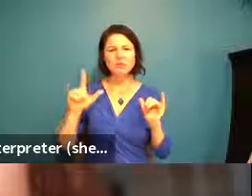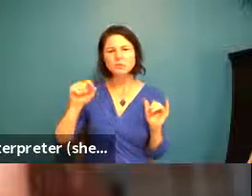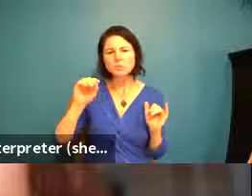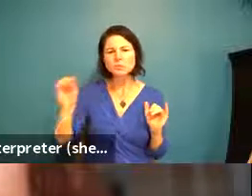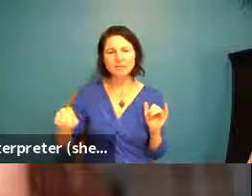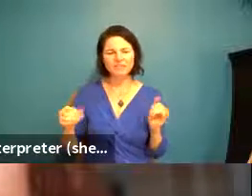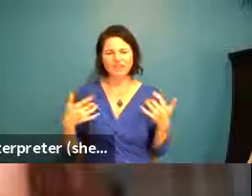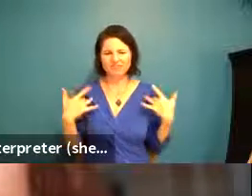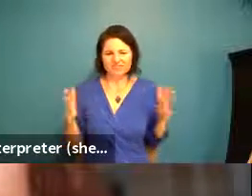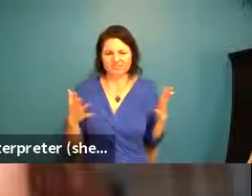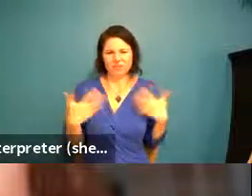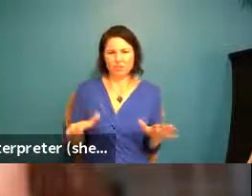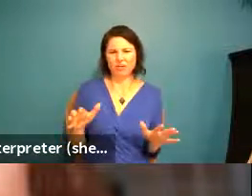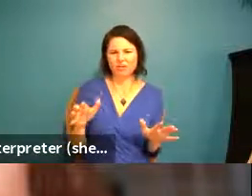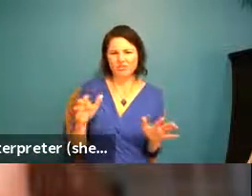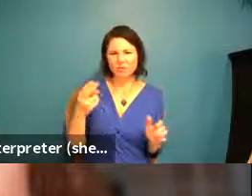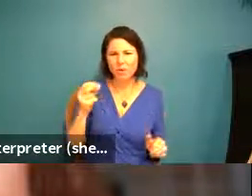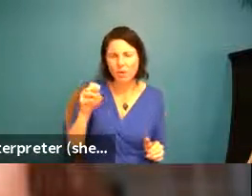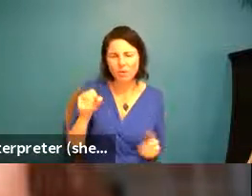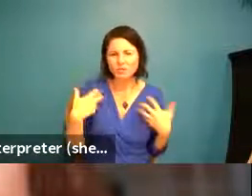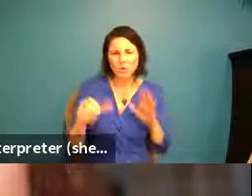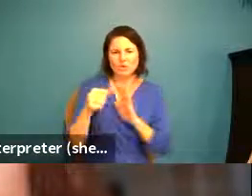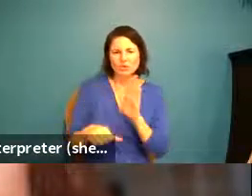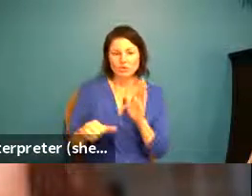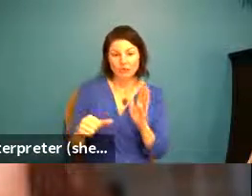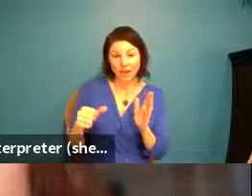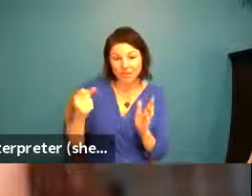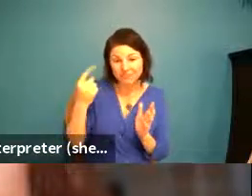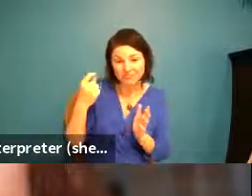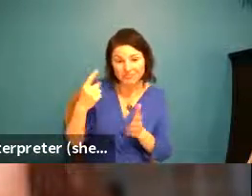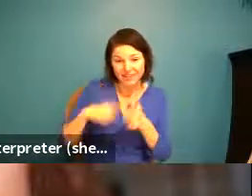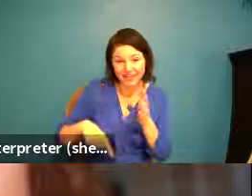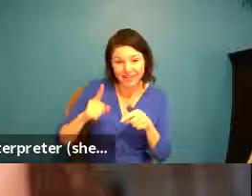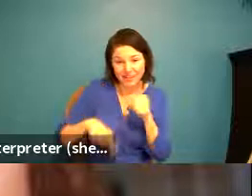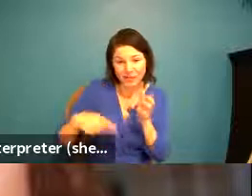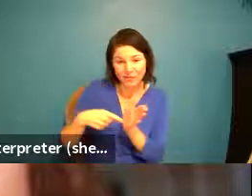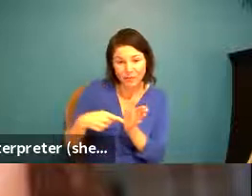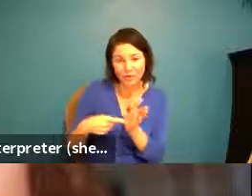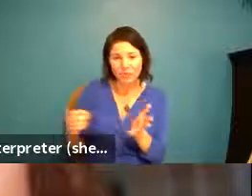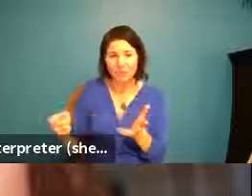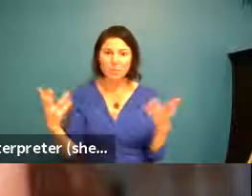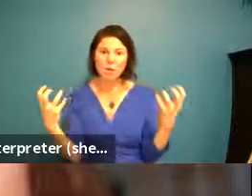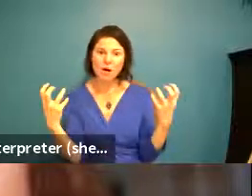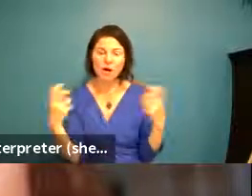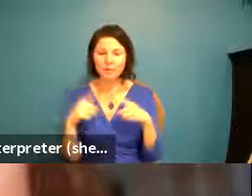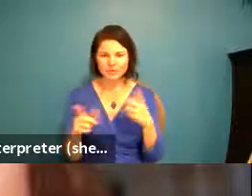also many of them just can't afford it. So sometimes they they want hormones and/or surgery, but they just can't afford it.